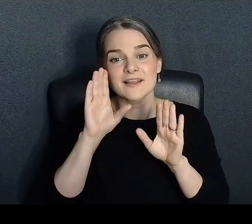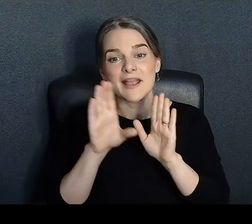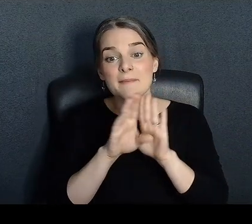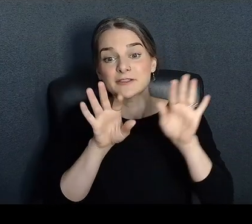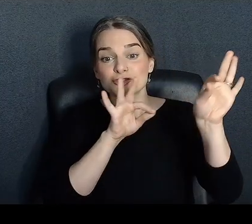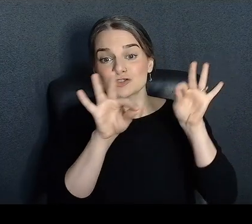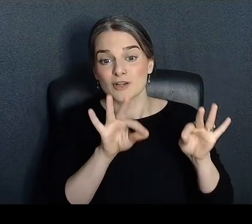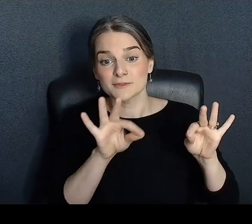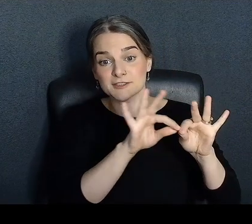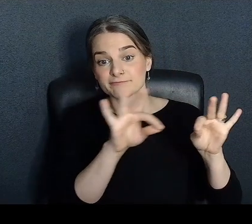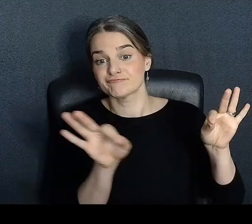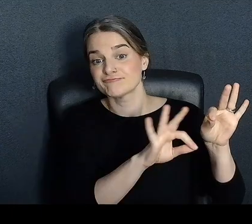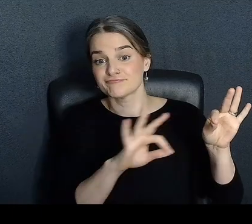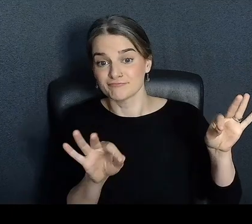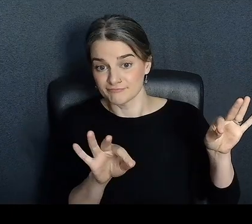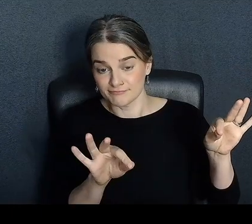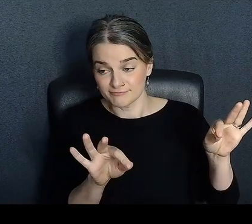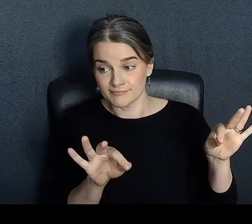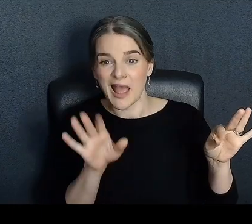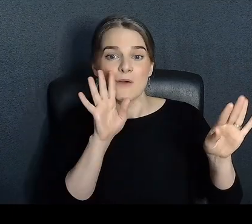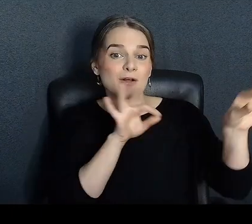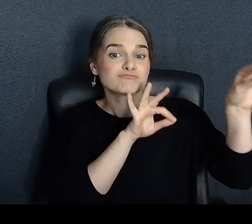So I'm going to describe the slides.